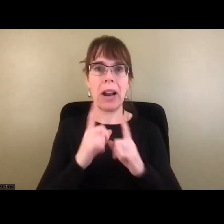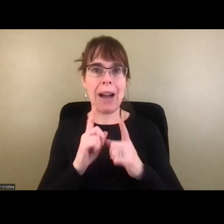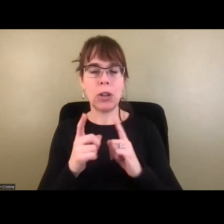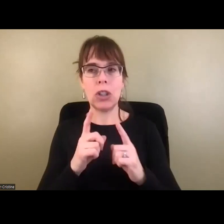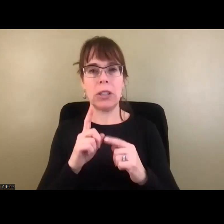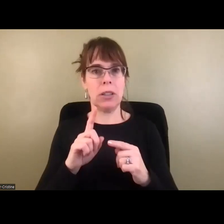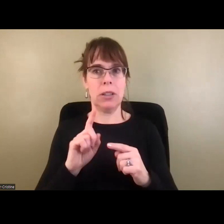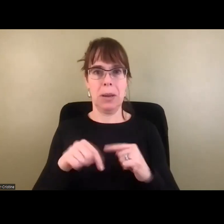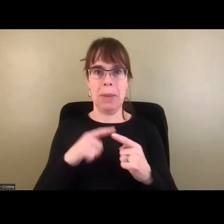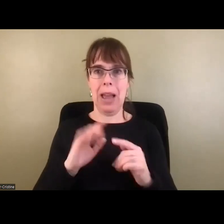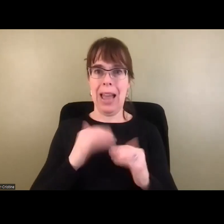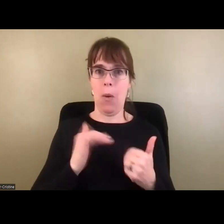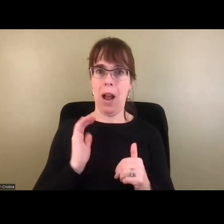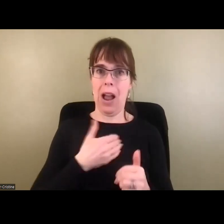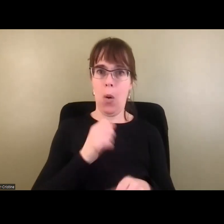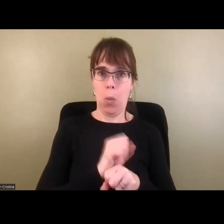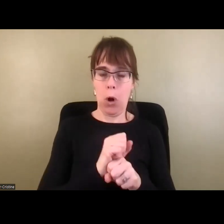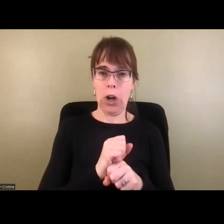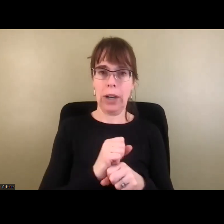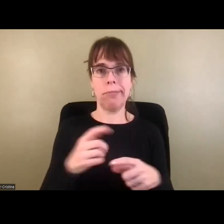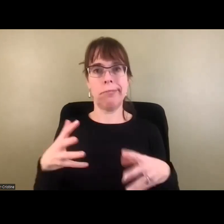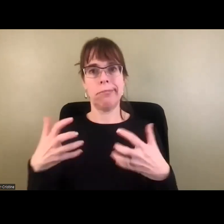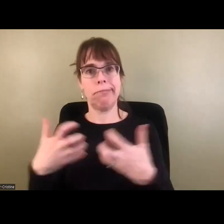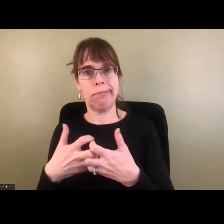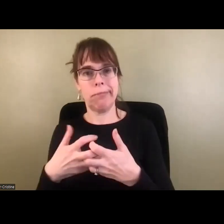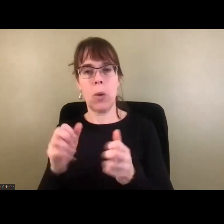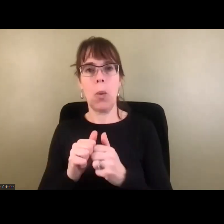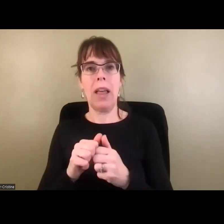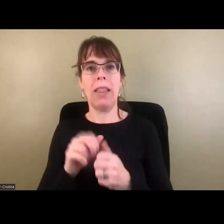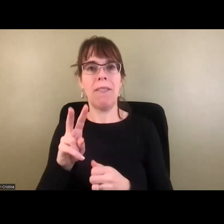intersects with the mission of Violence Free Colorado, I would love to do that as well.